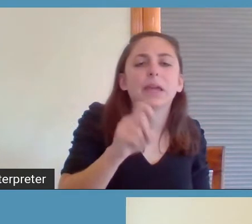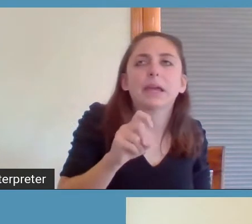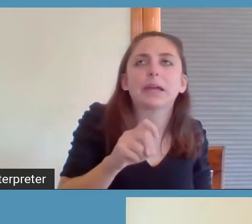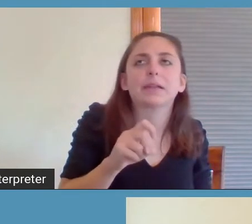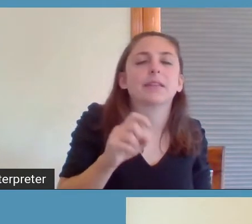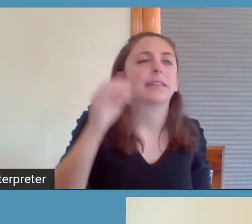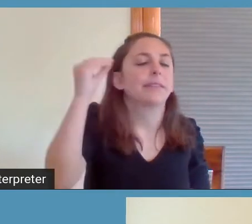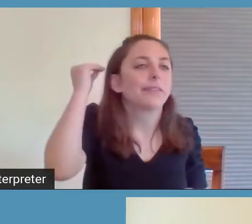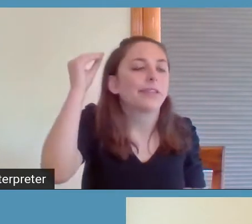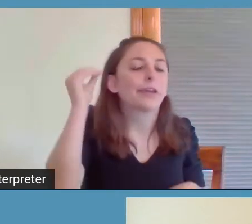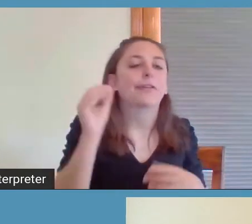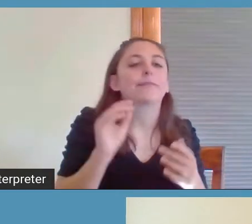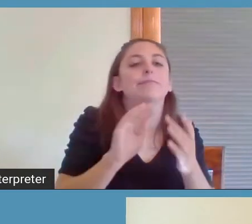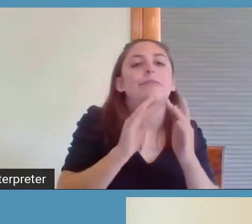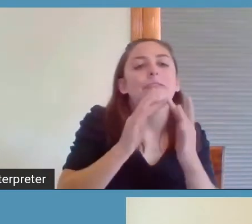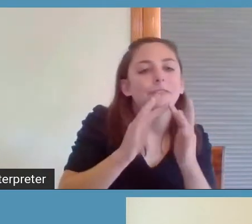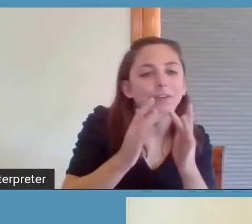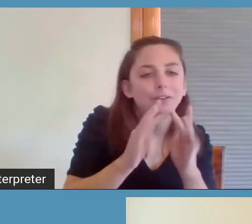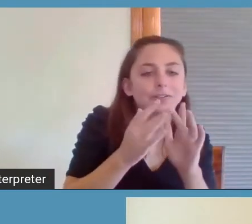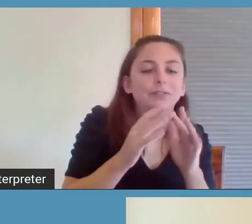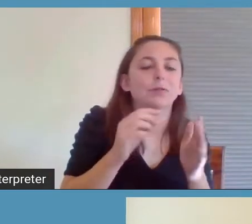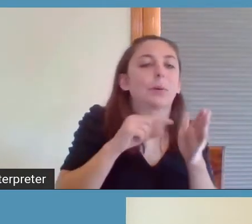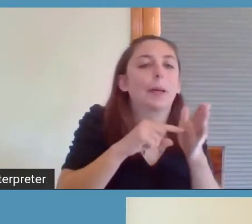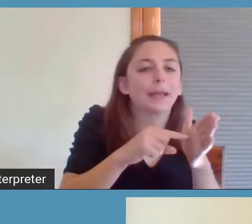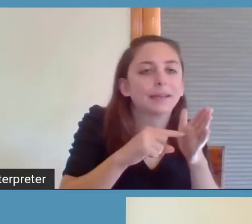but there were a lot of things that had to be done behind the scenes